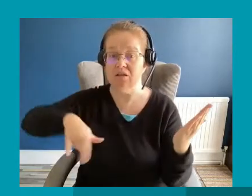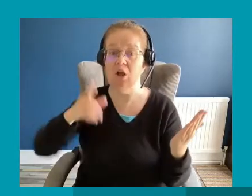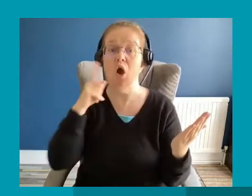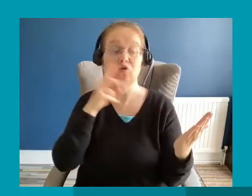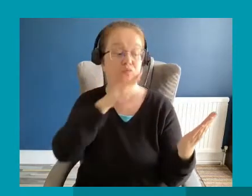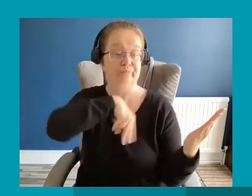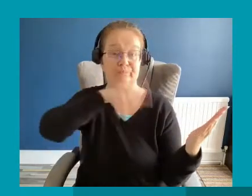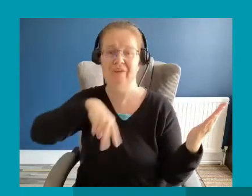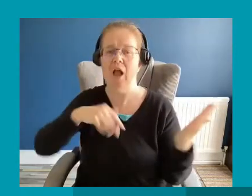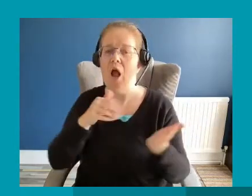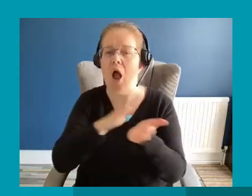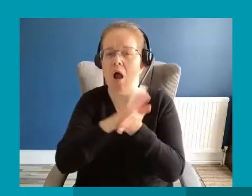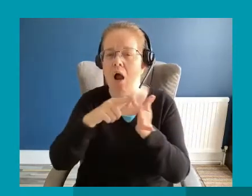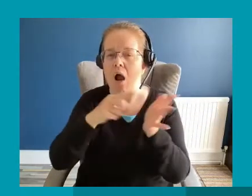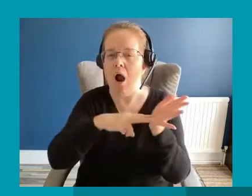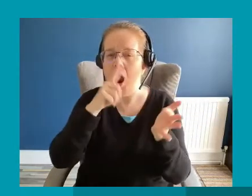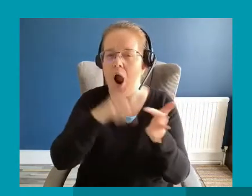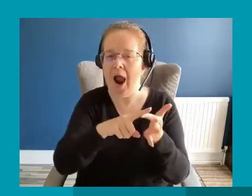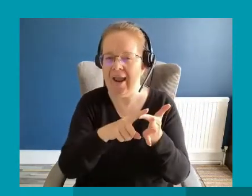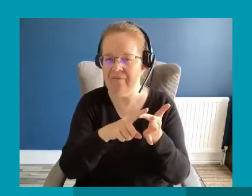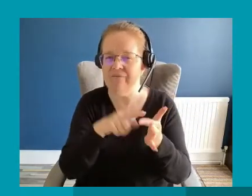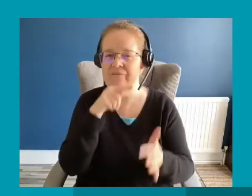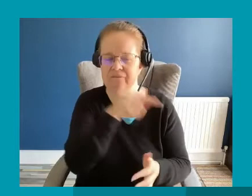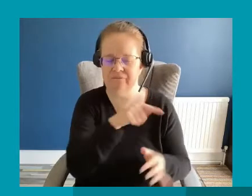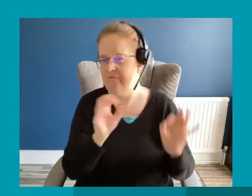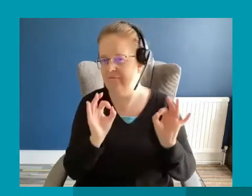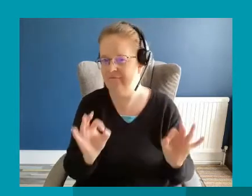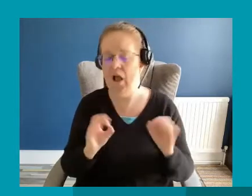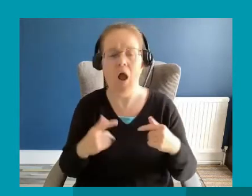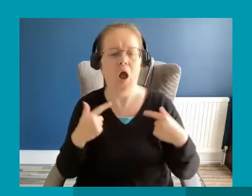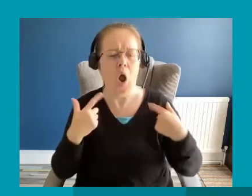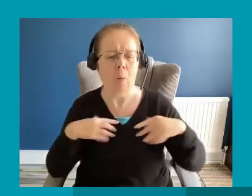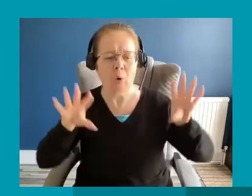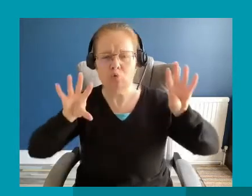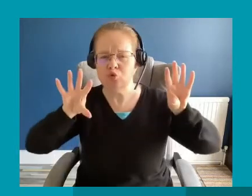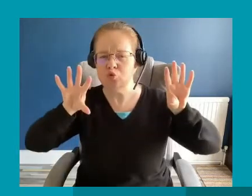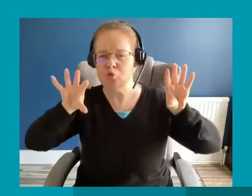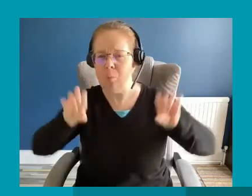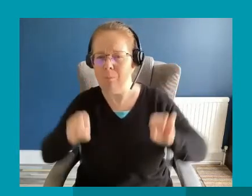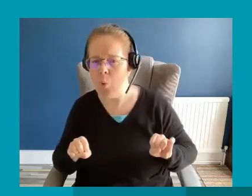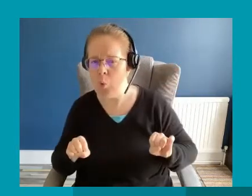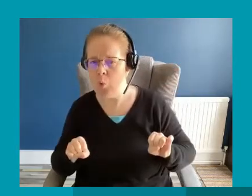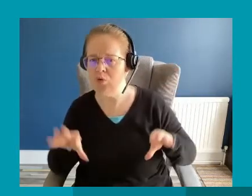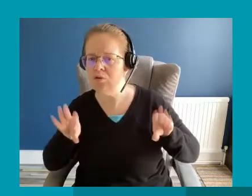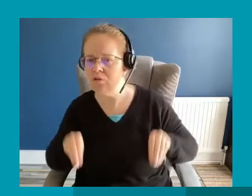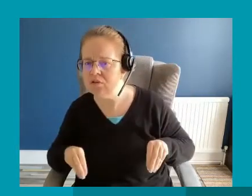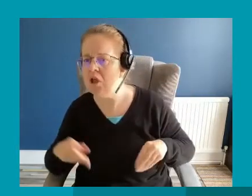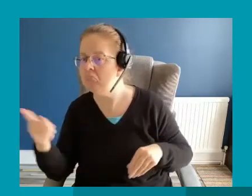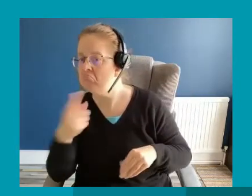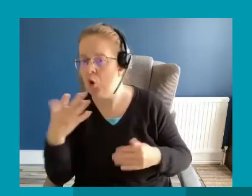I just want to pause here and see if anyone wants to have a chat or if we've got anything coming